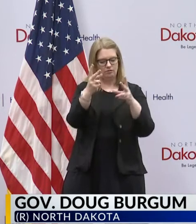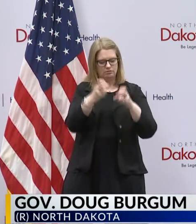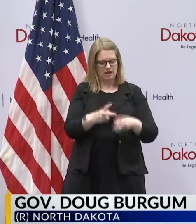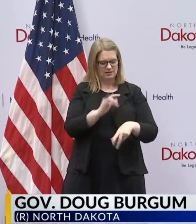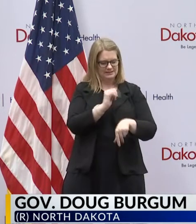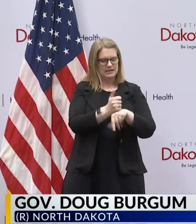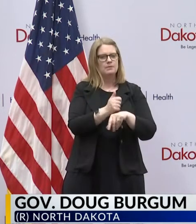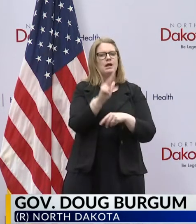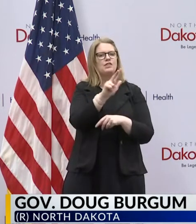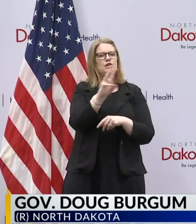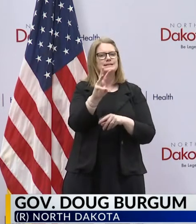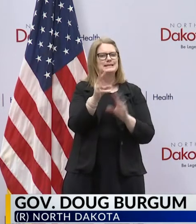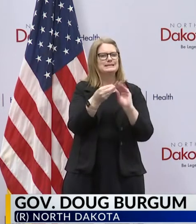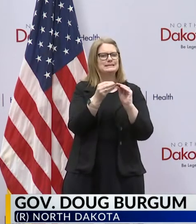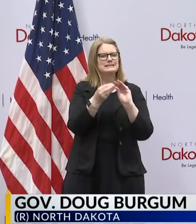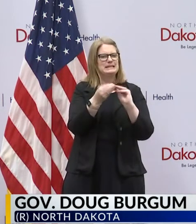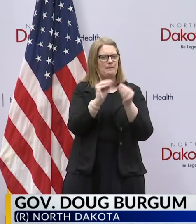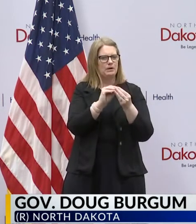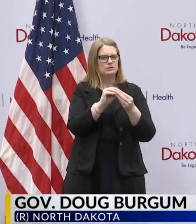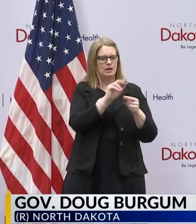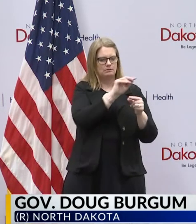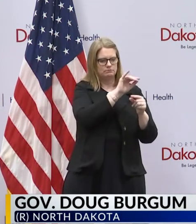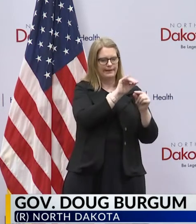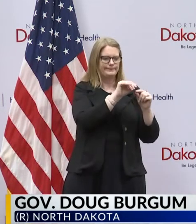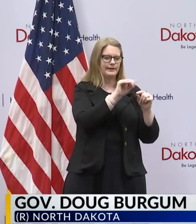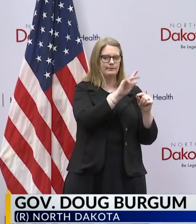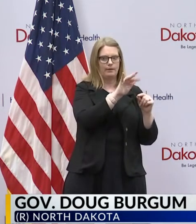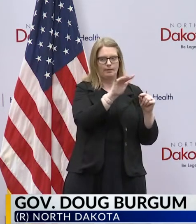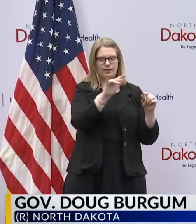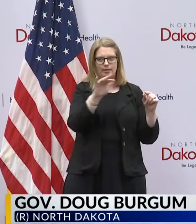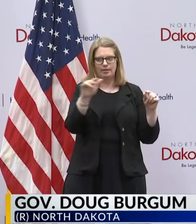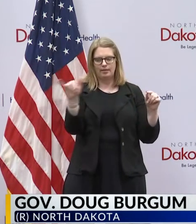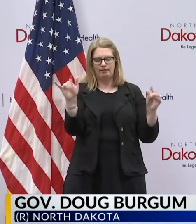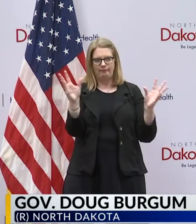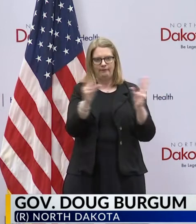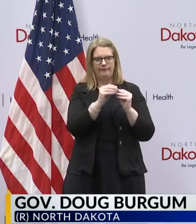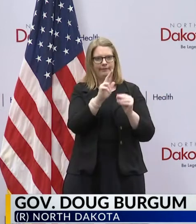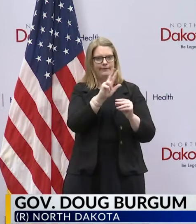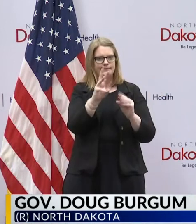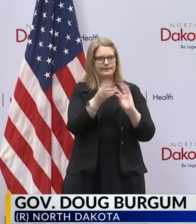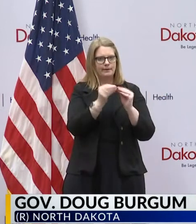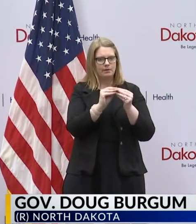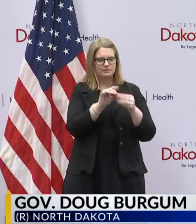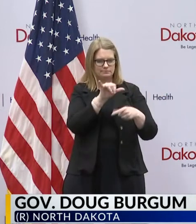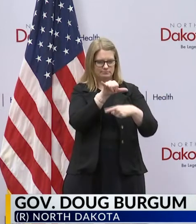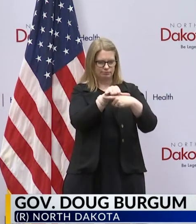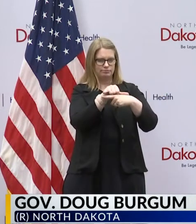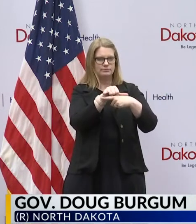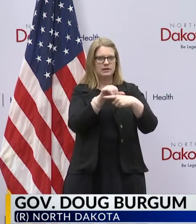19 EXPOSURE WILL GENERATE A 36-DIGIT RANDOM ANONYMOUS NUMBER, AND THAT'S THE ONLY